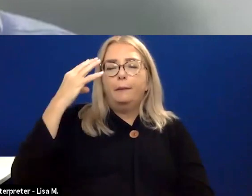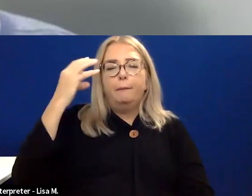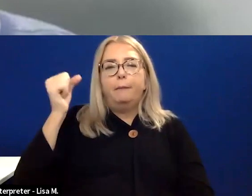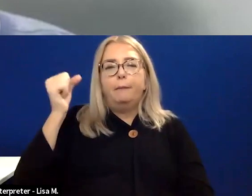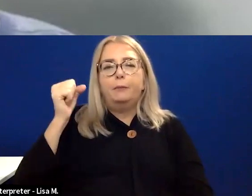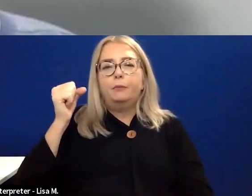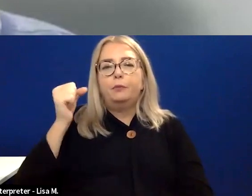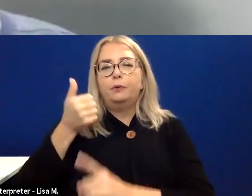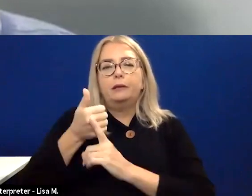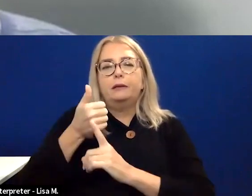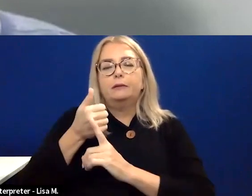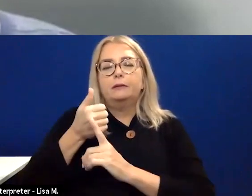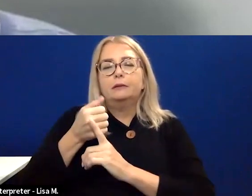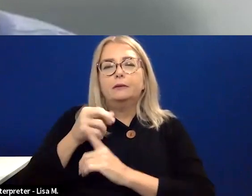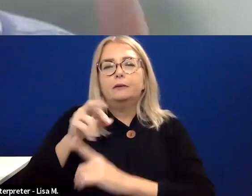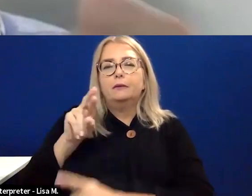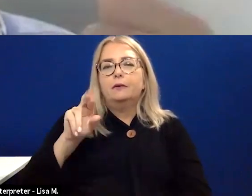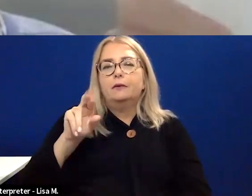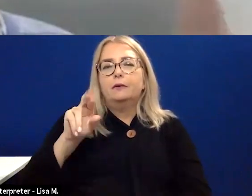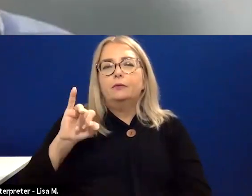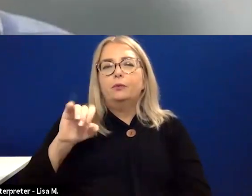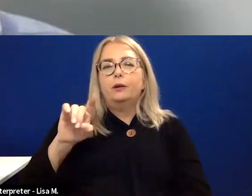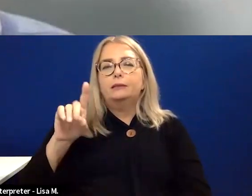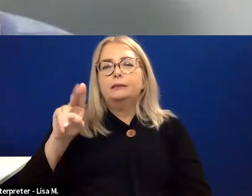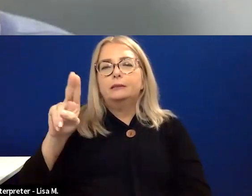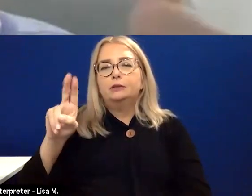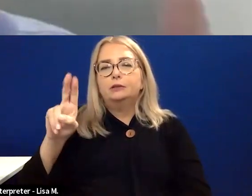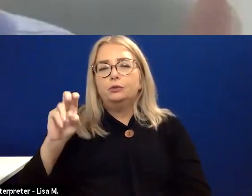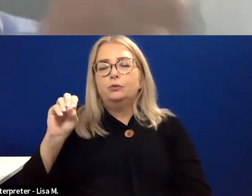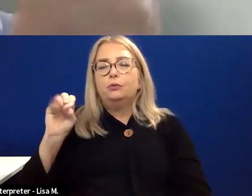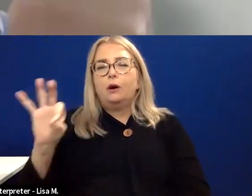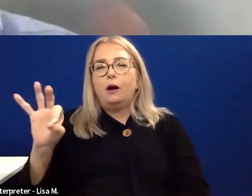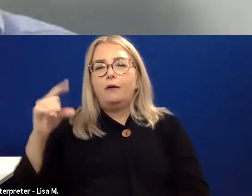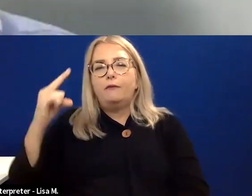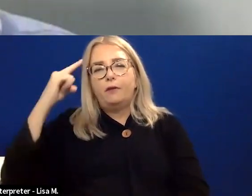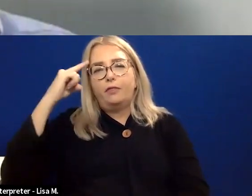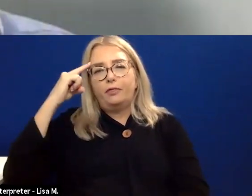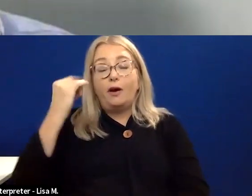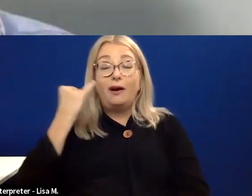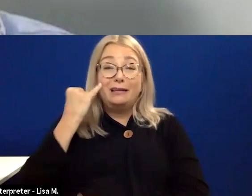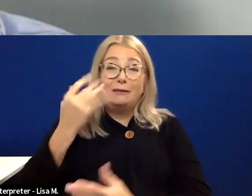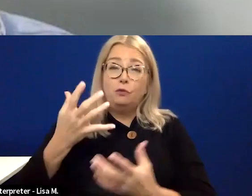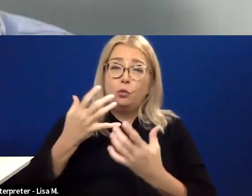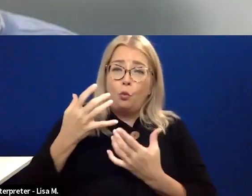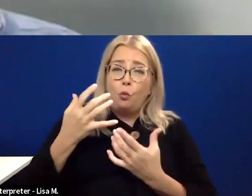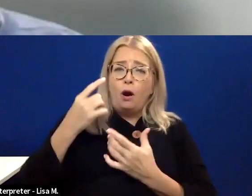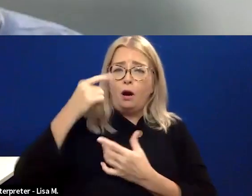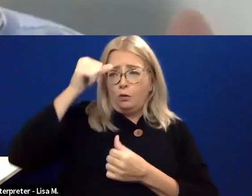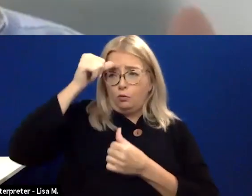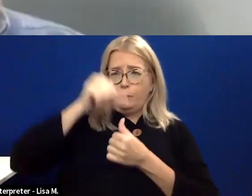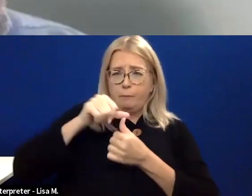Willingham's quote that is if you want to remember something you have to think about it right now the